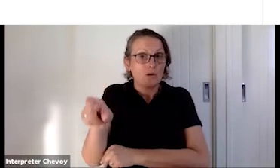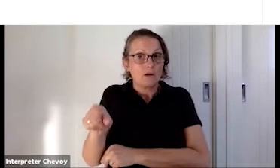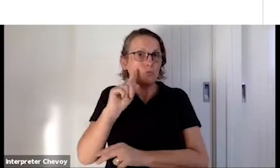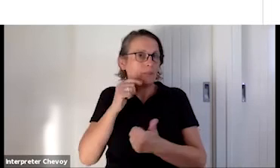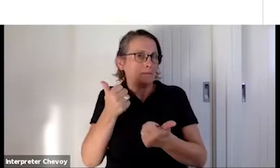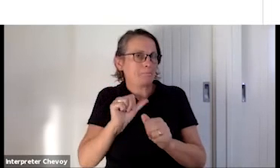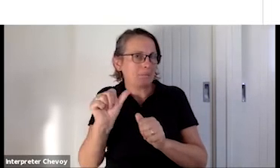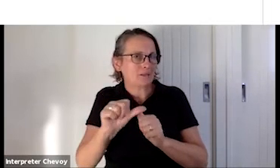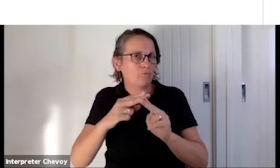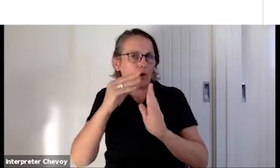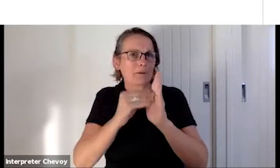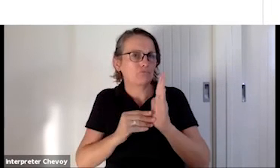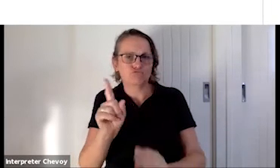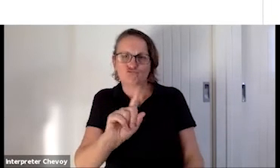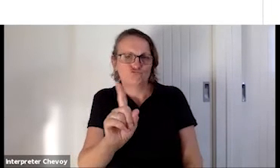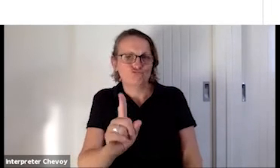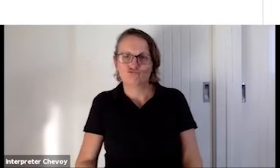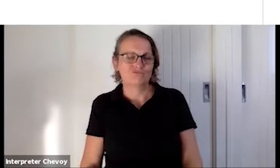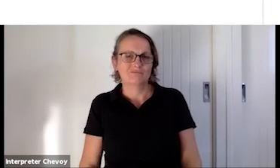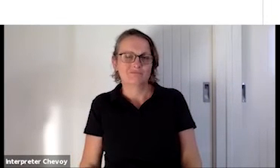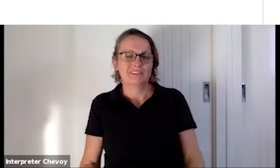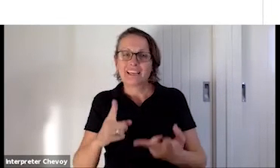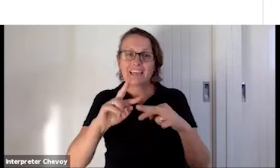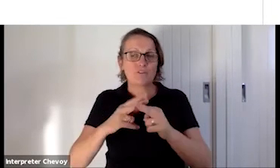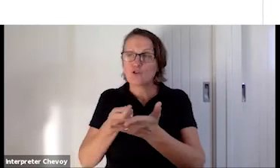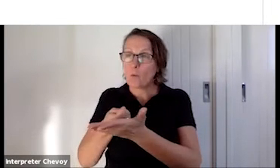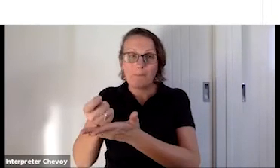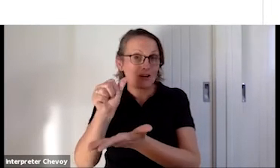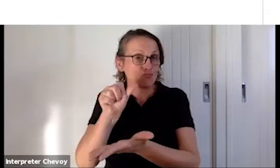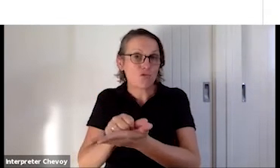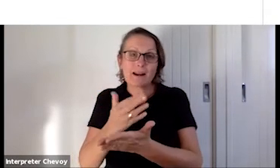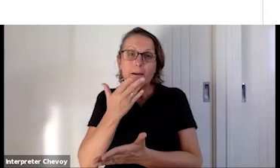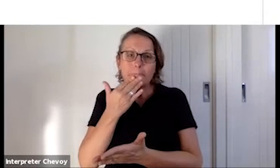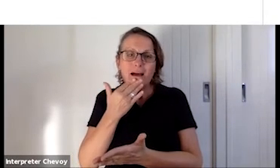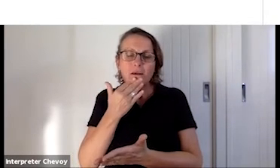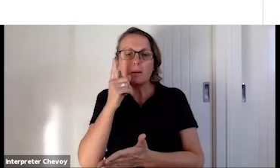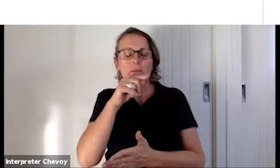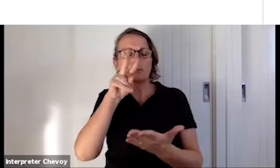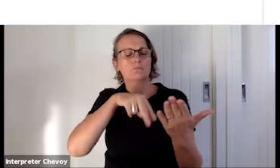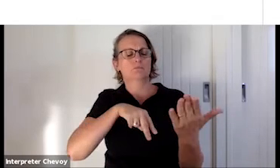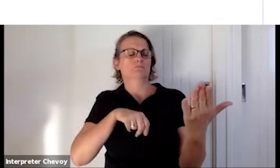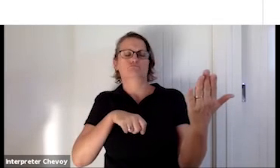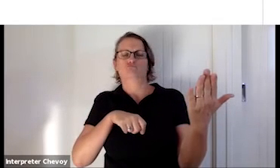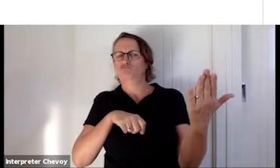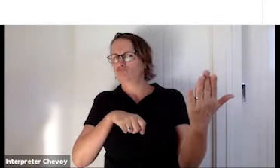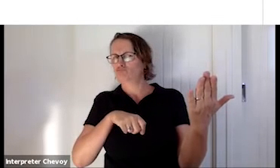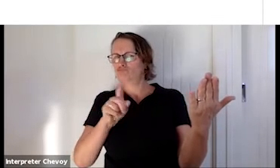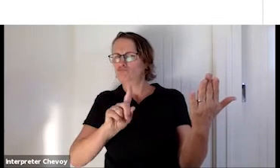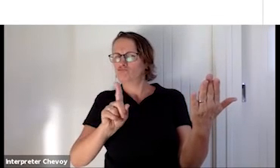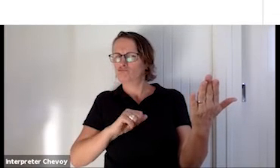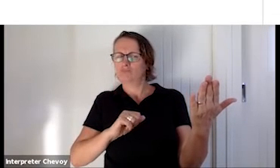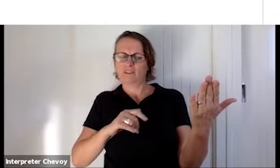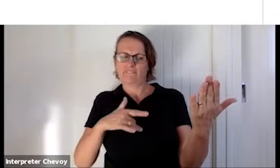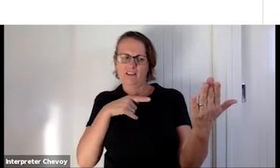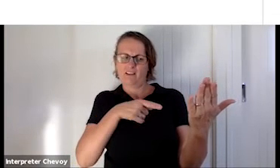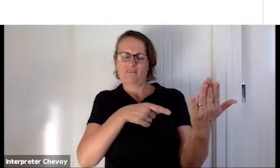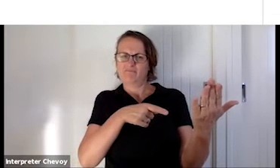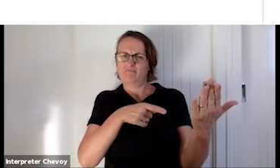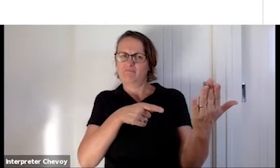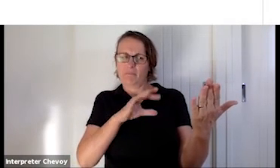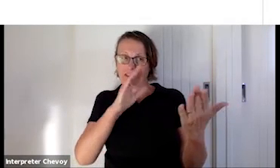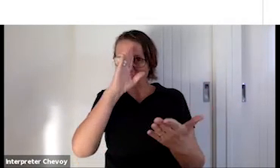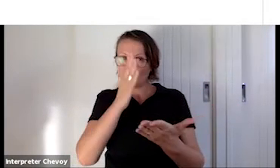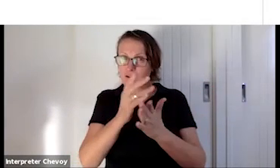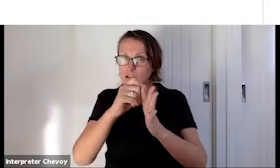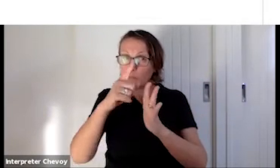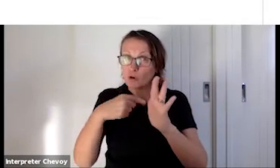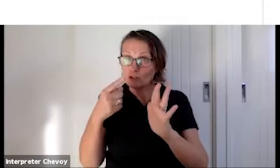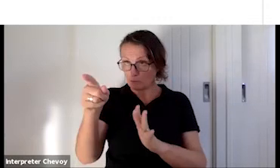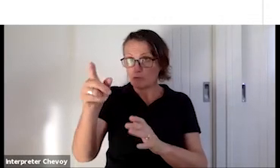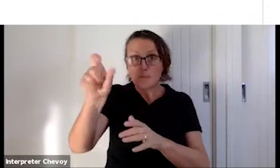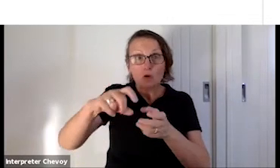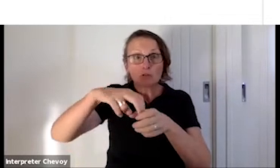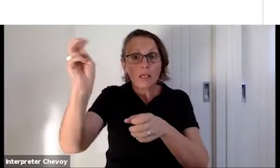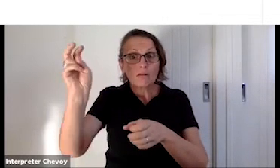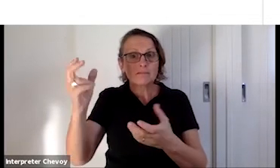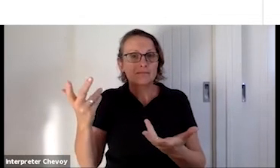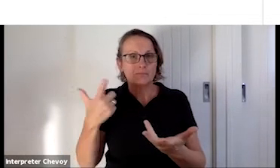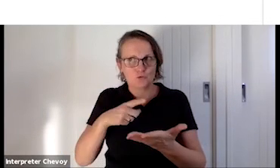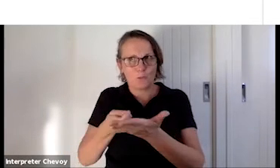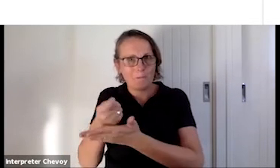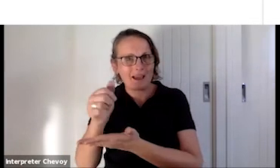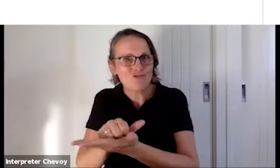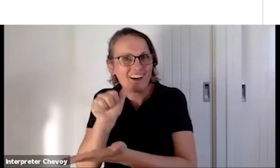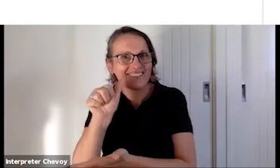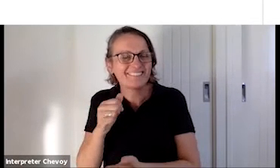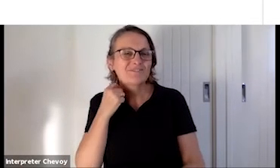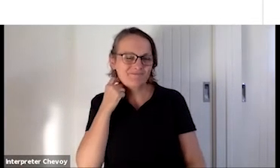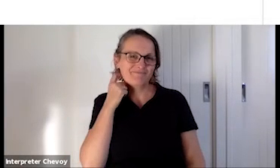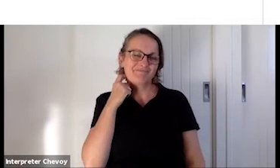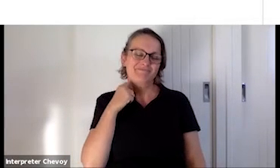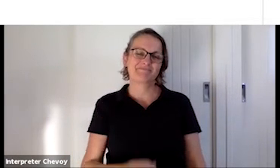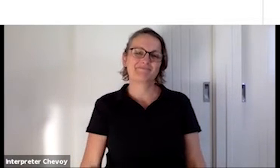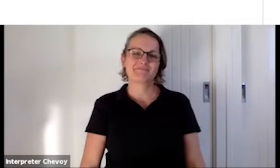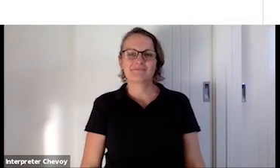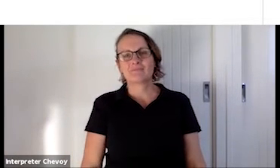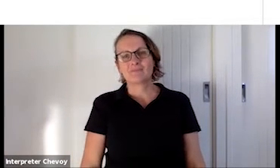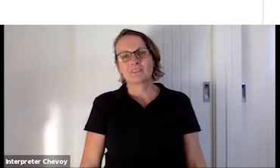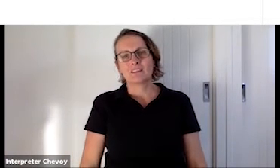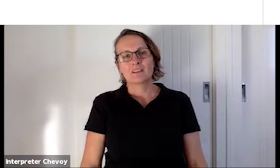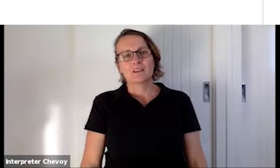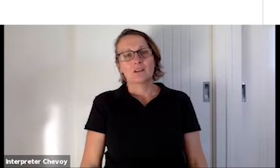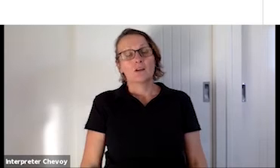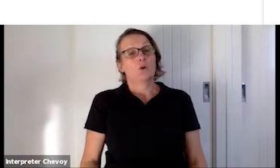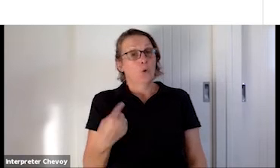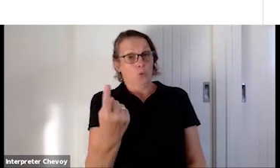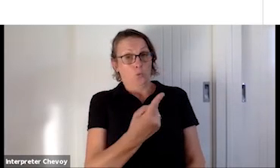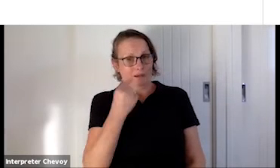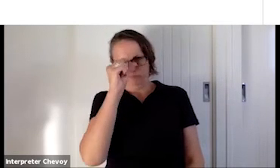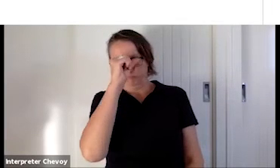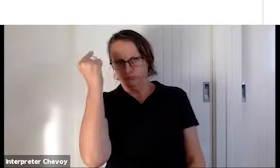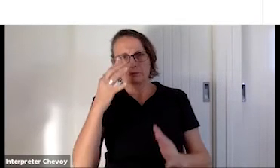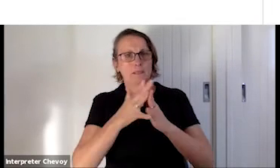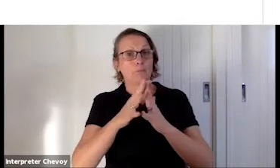We also have a very strong work/health safety ethic and